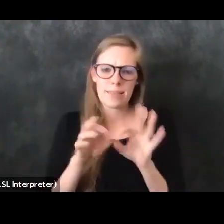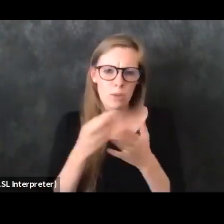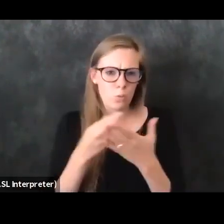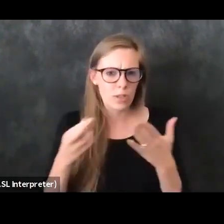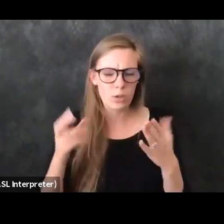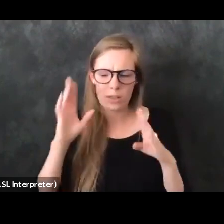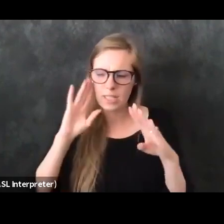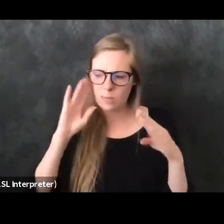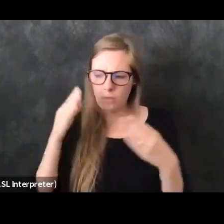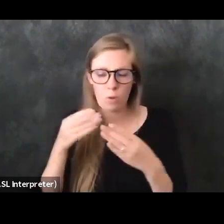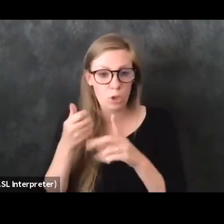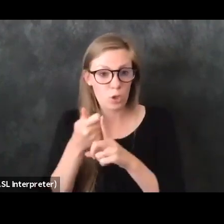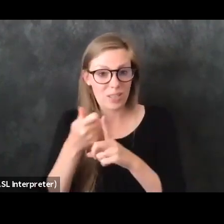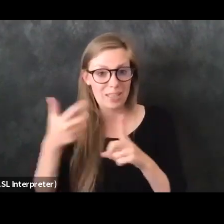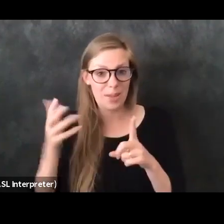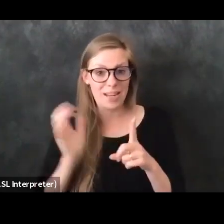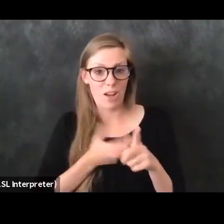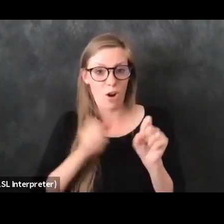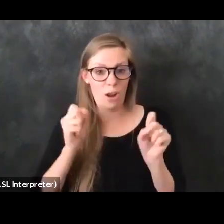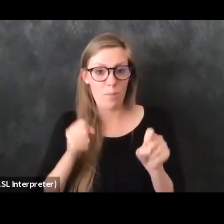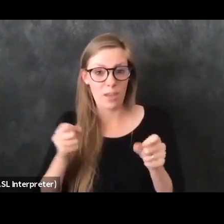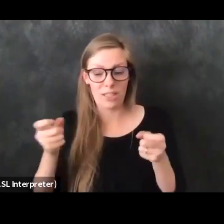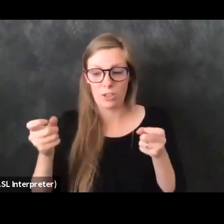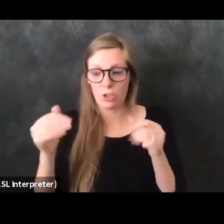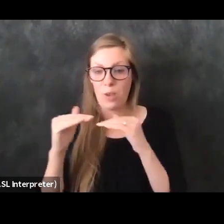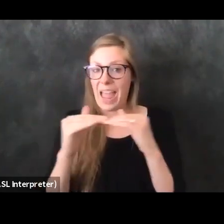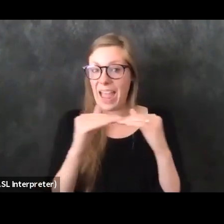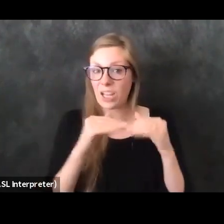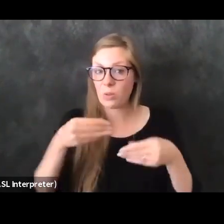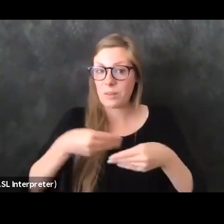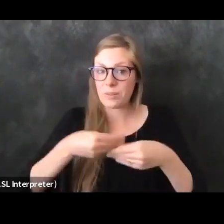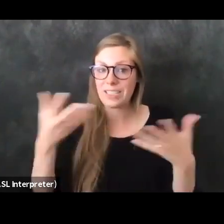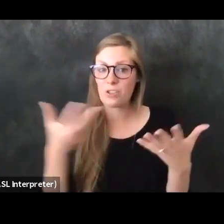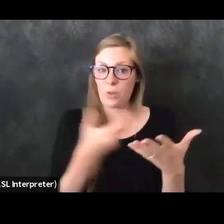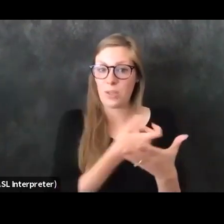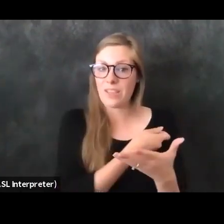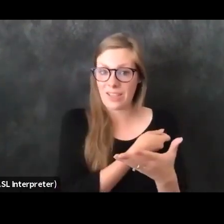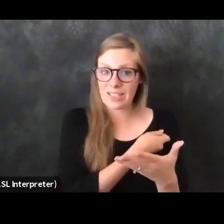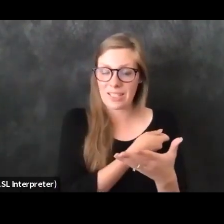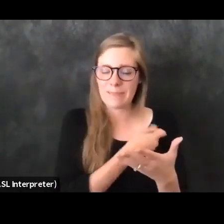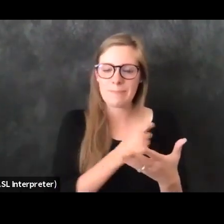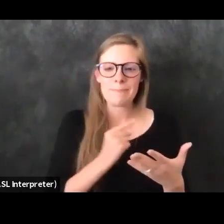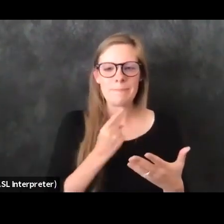to expanding our capacity to equitably distribute vaccine. It's disappointing that this effort has